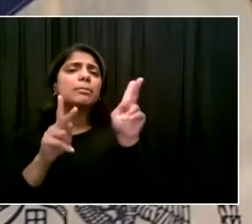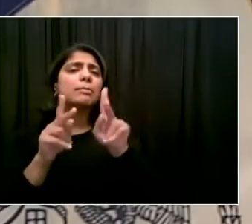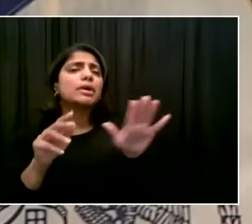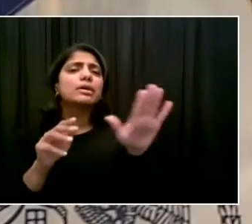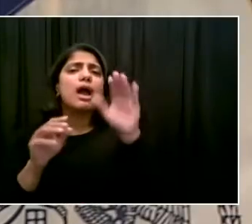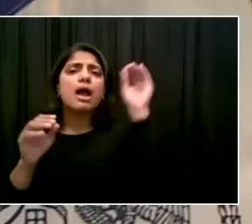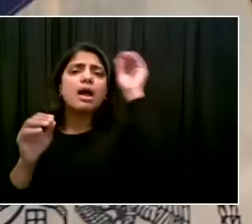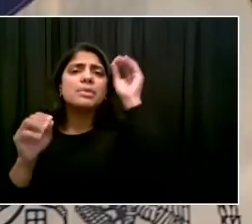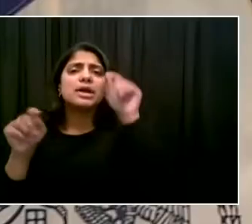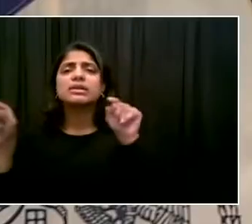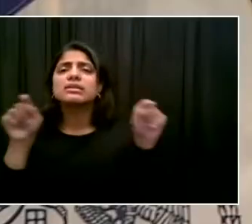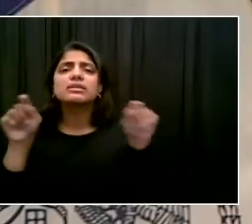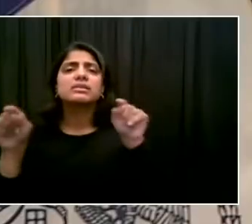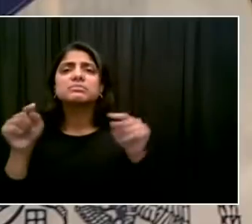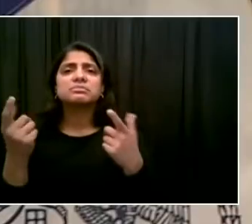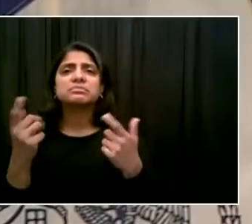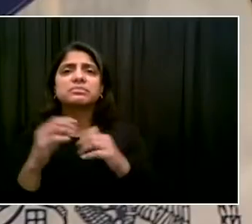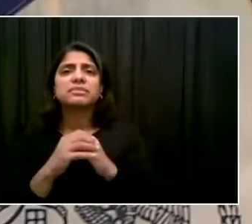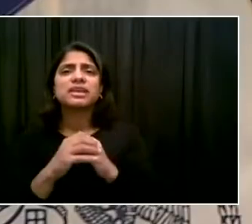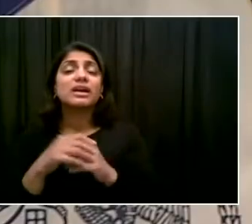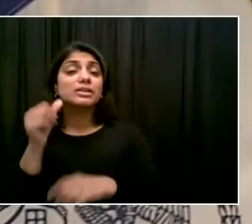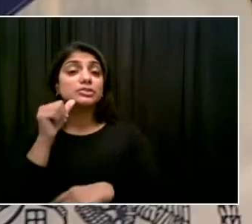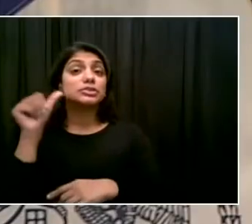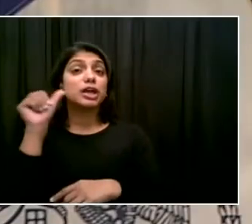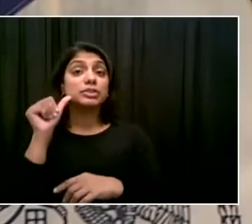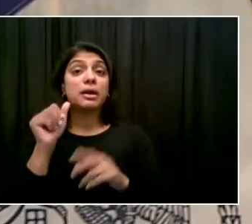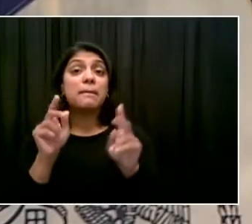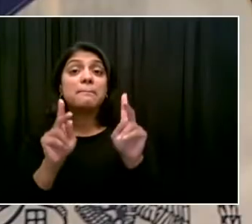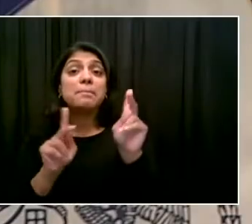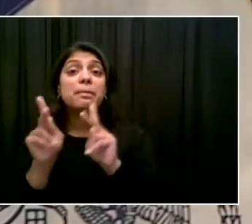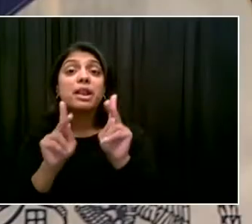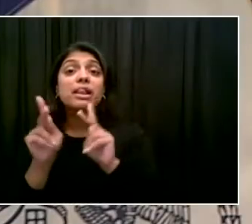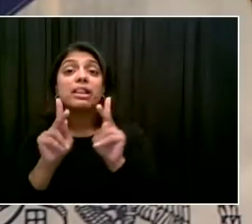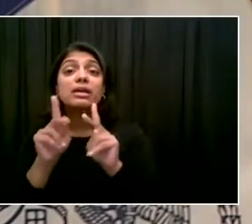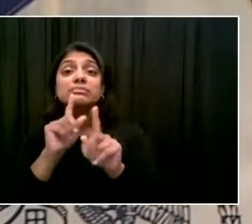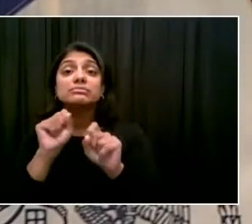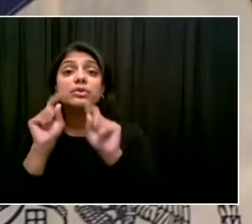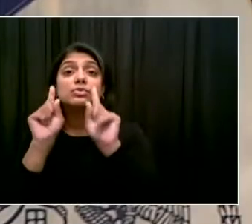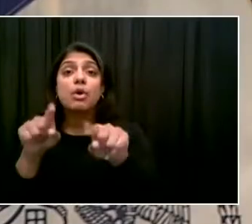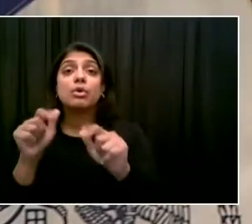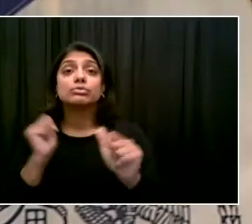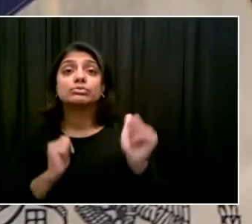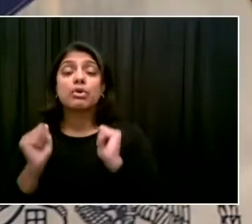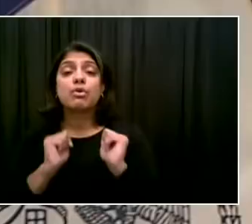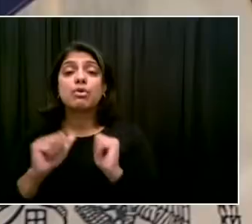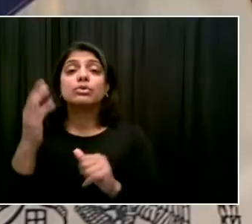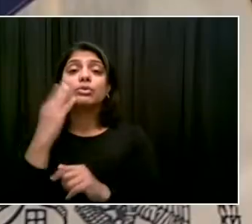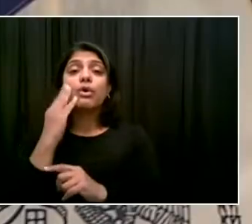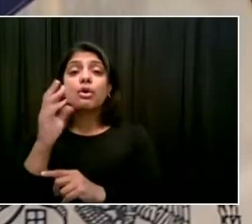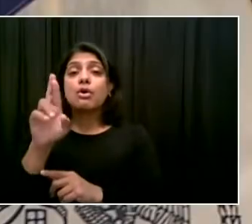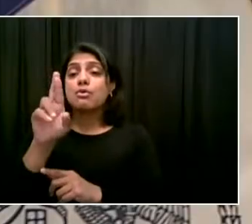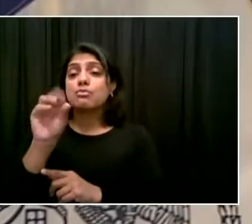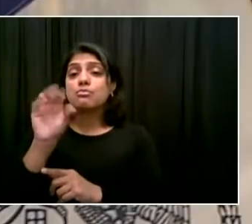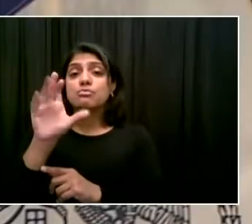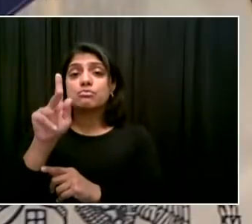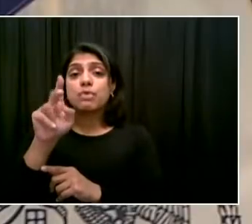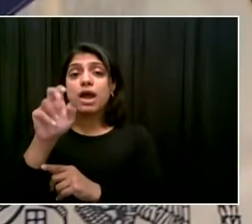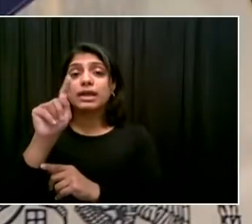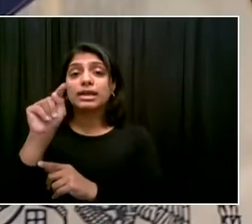YESTERDAY, AT RADIO CITY SIMUC HALL, FOLKS OIGNTOG SEE ROCKETTES PEOPLE WERE TOLD IF